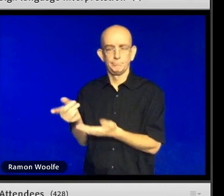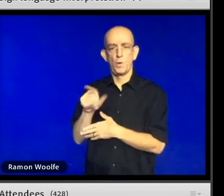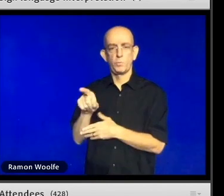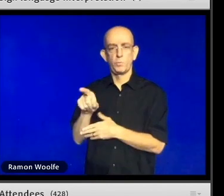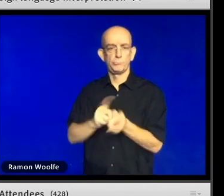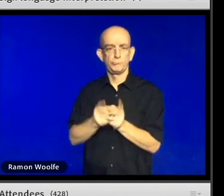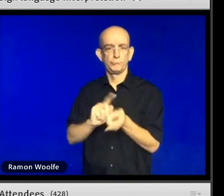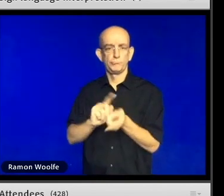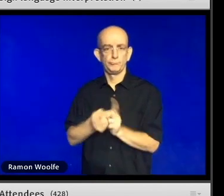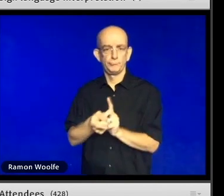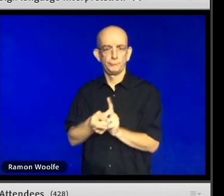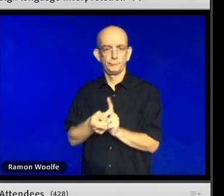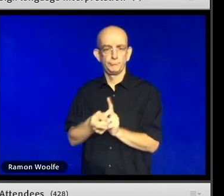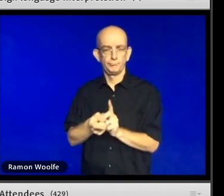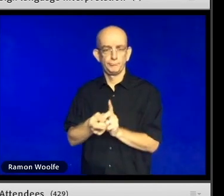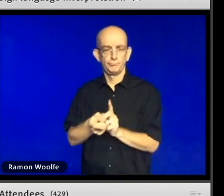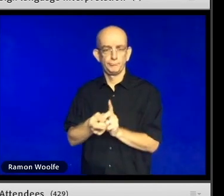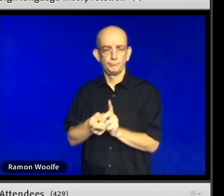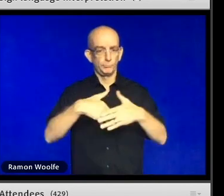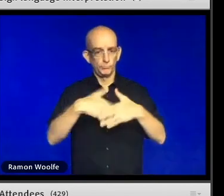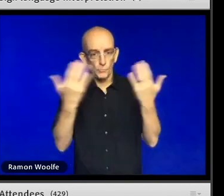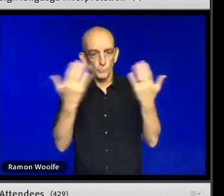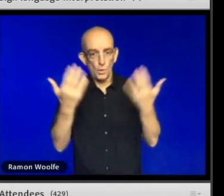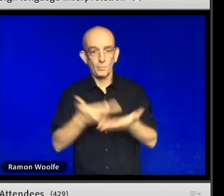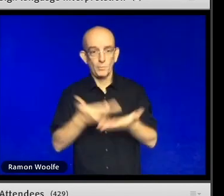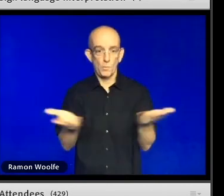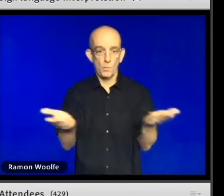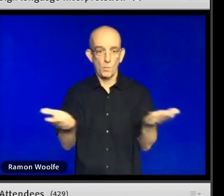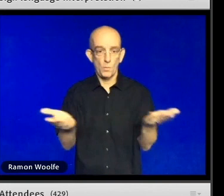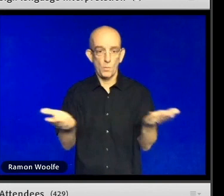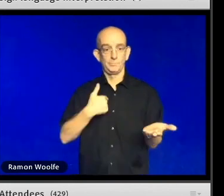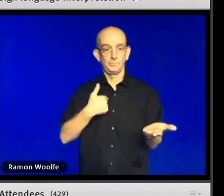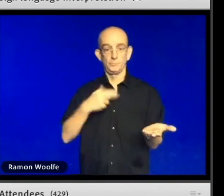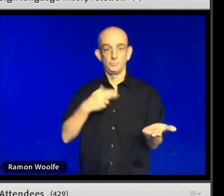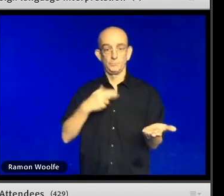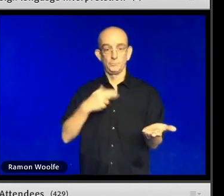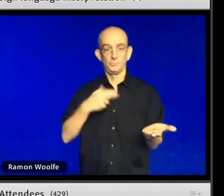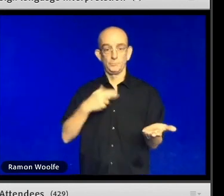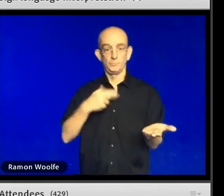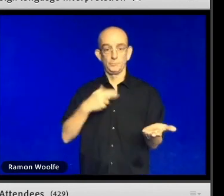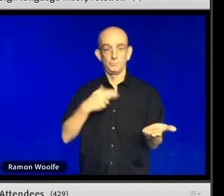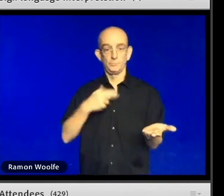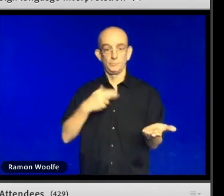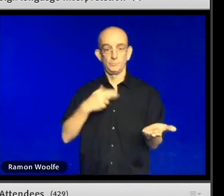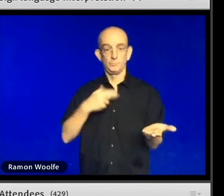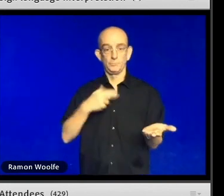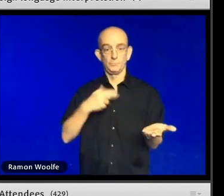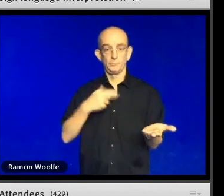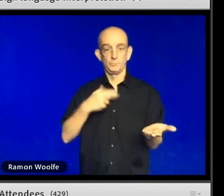protection and inclusion. Next slide, please. In case of the second objective, the second